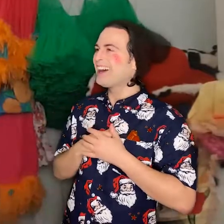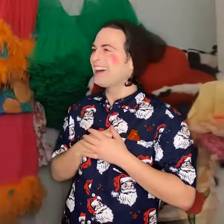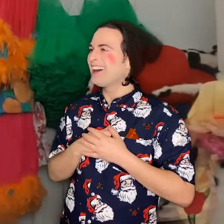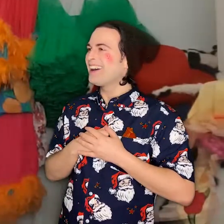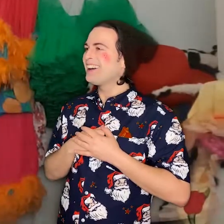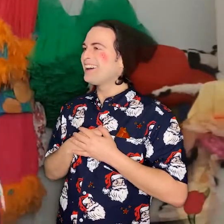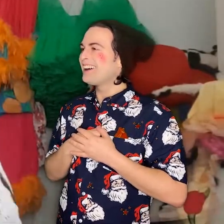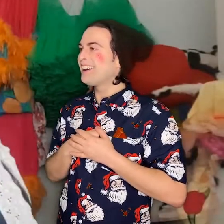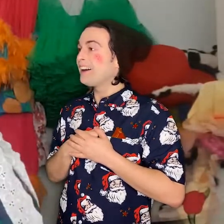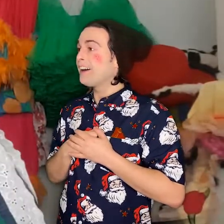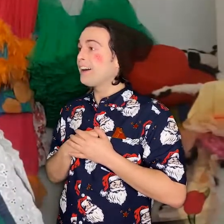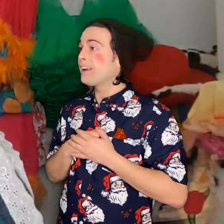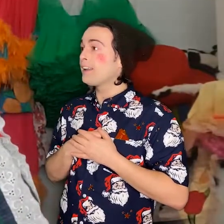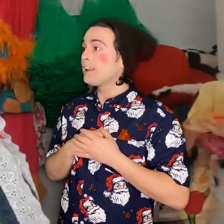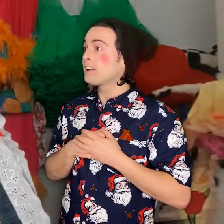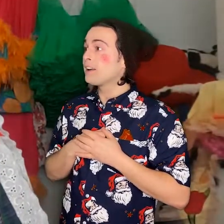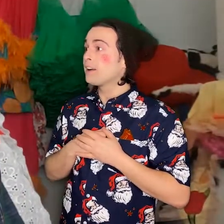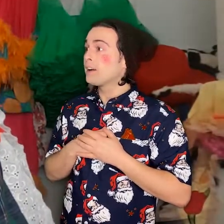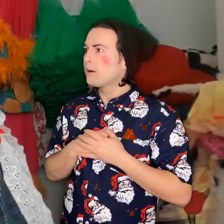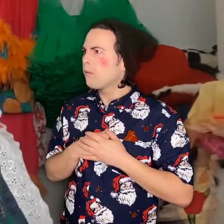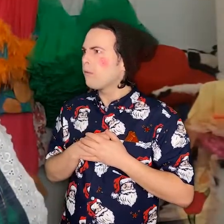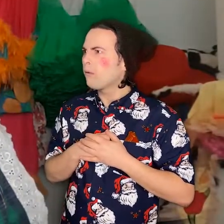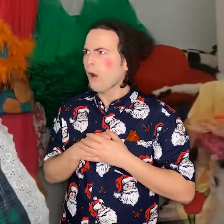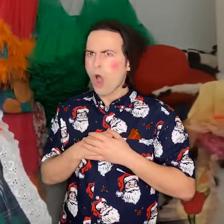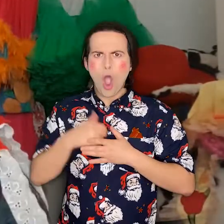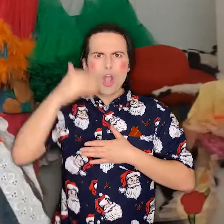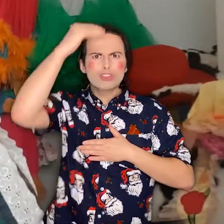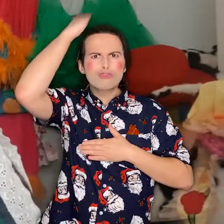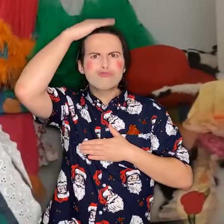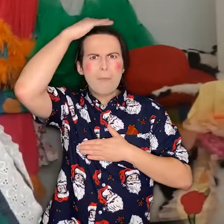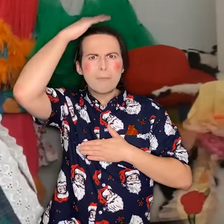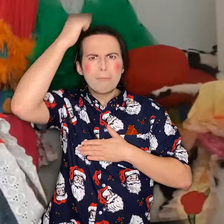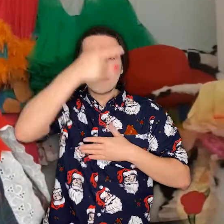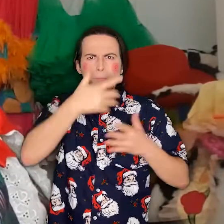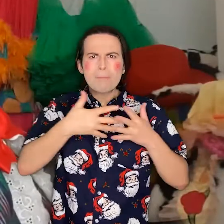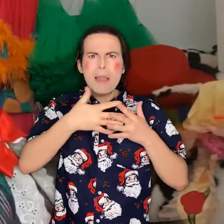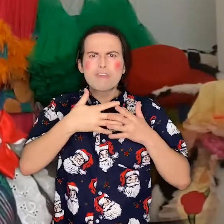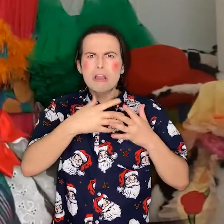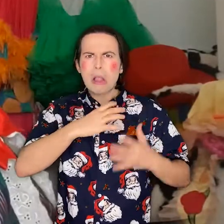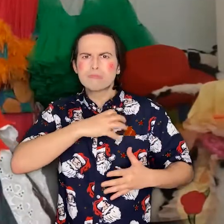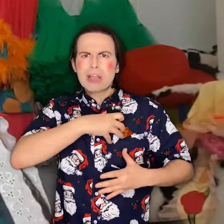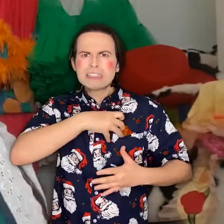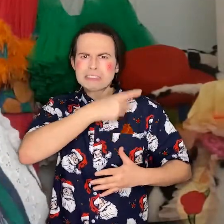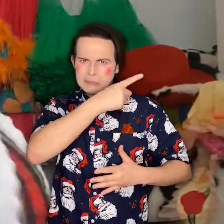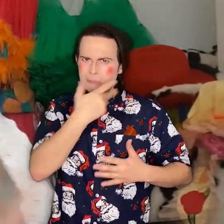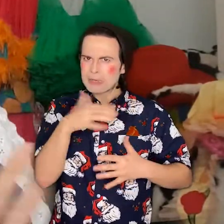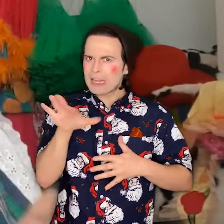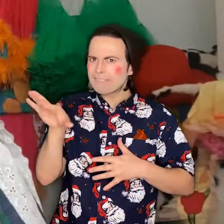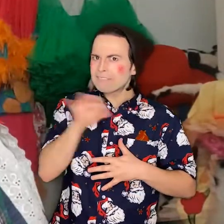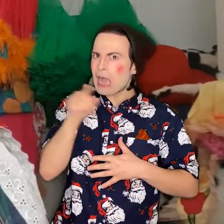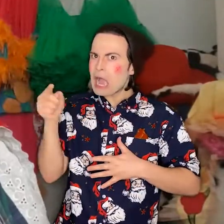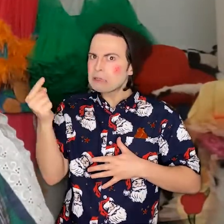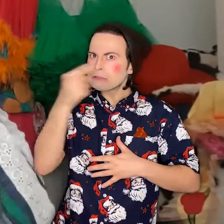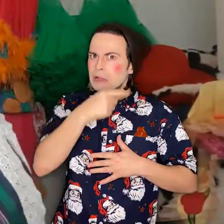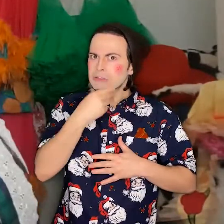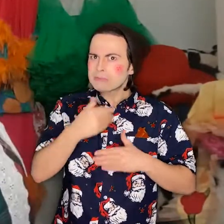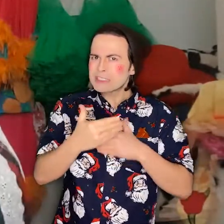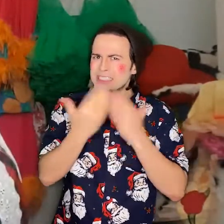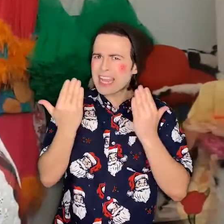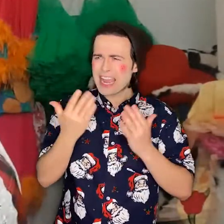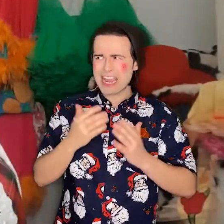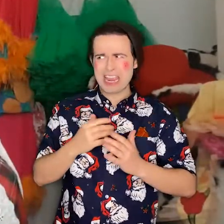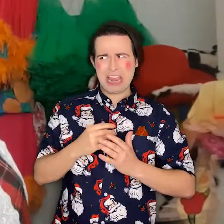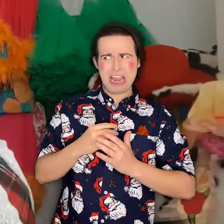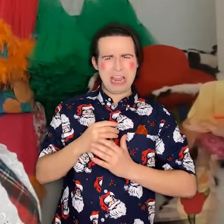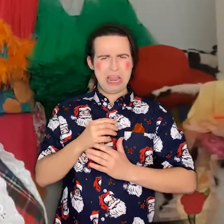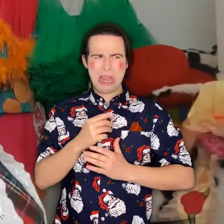The Trumps, Donald and Melania invited me over for Christmas dinner but i'm not going cause nobody up here likes them ken.